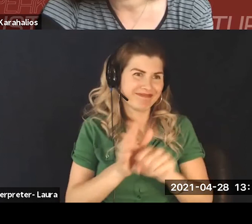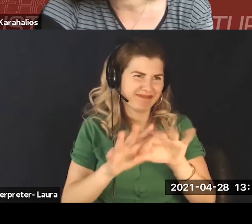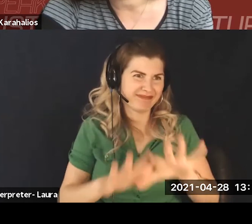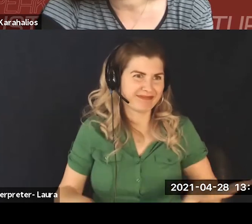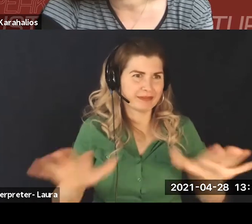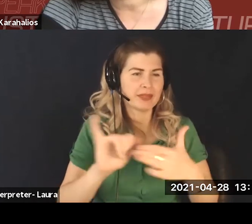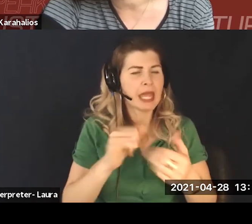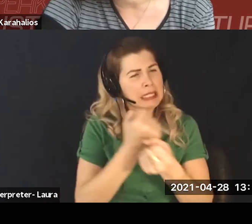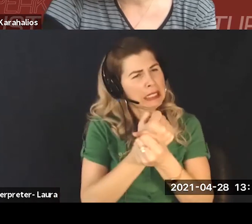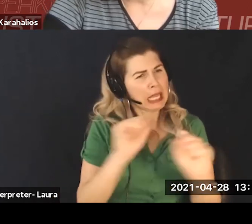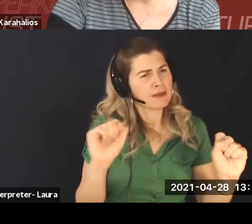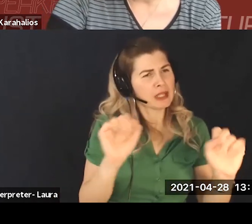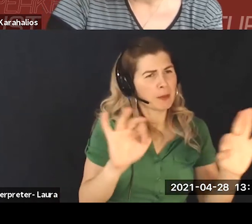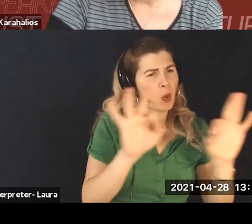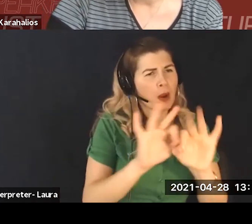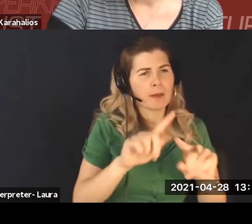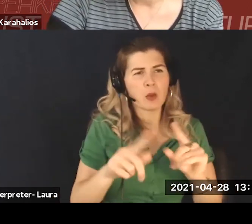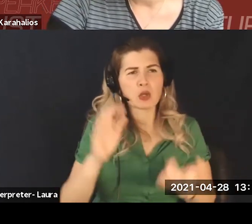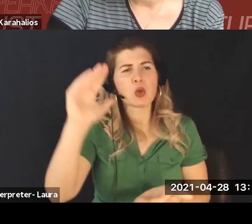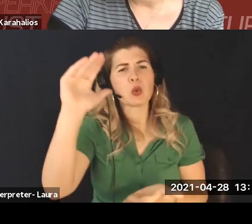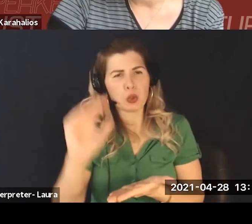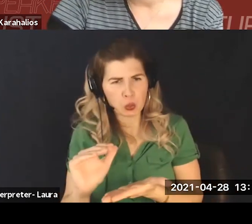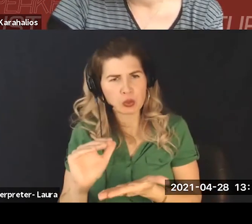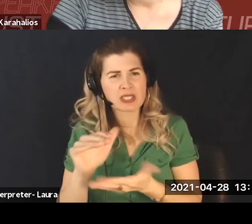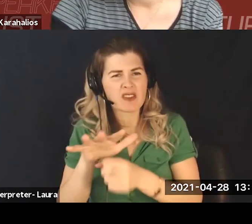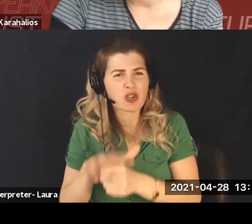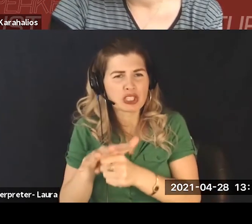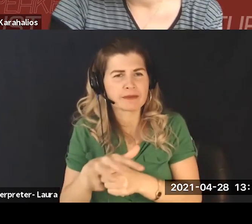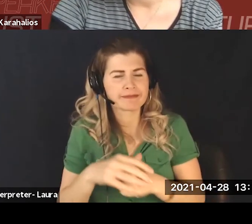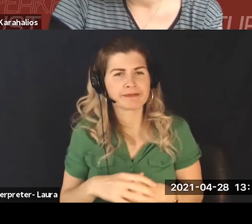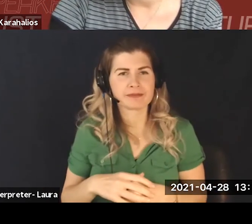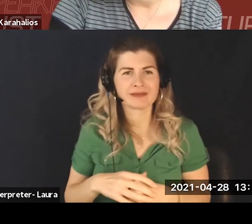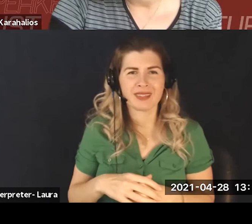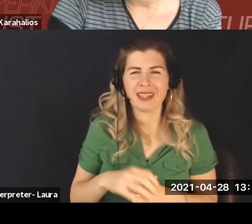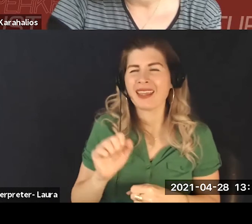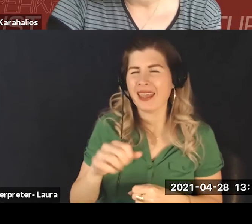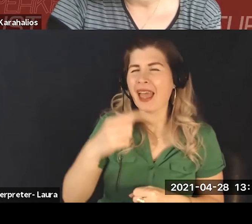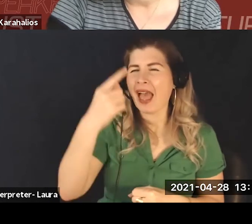When a narrative priorities and safety. People want to remove friction.